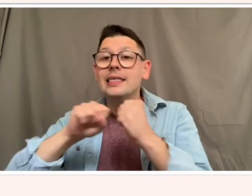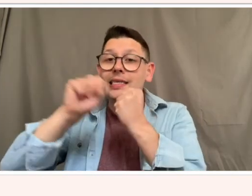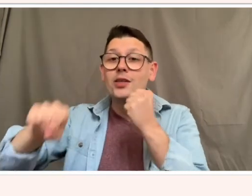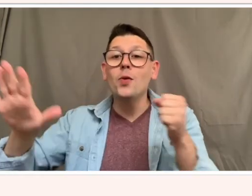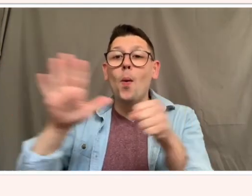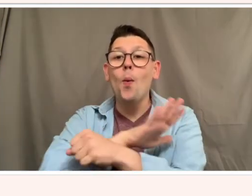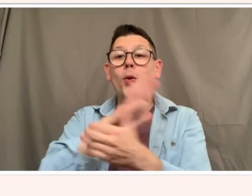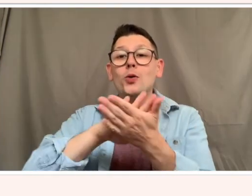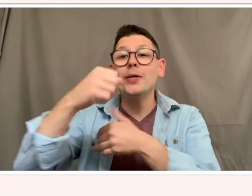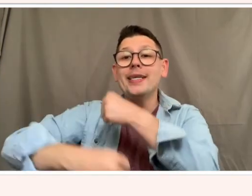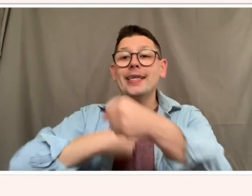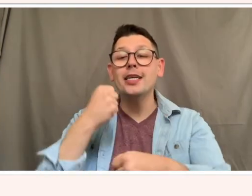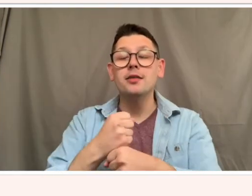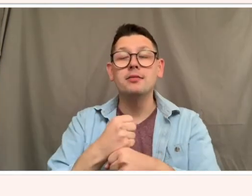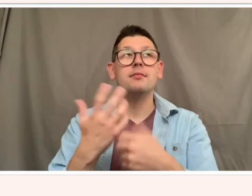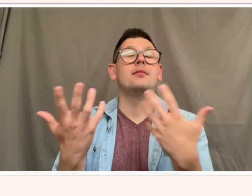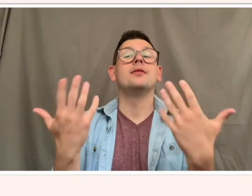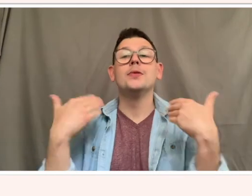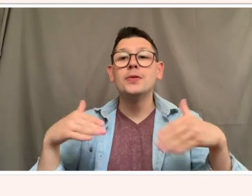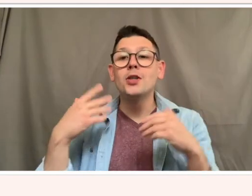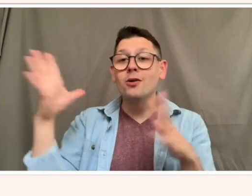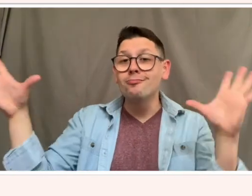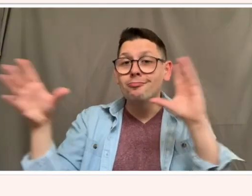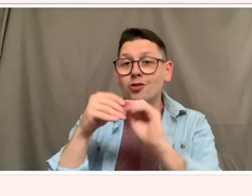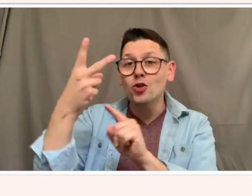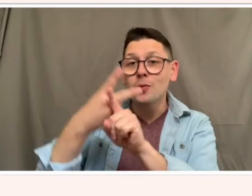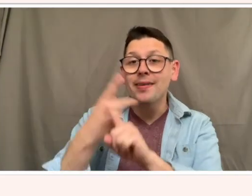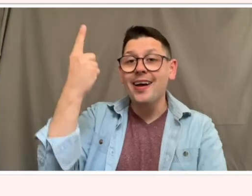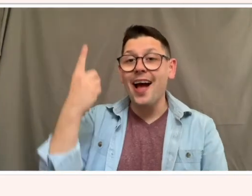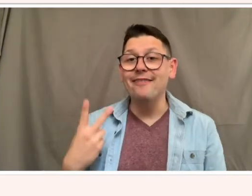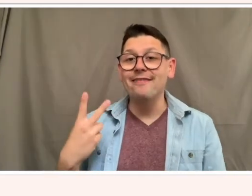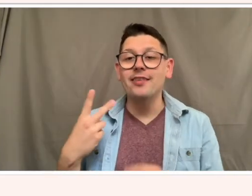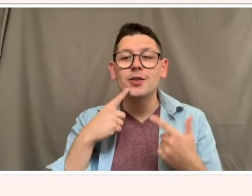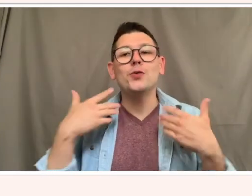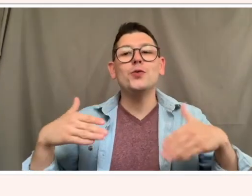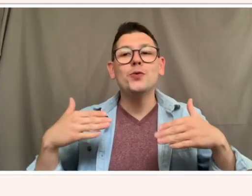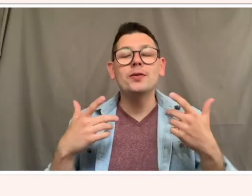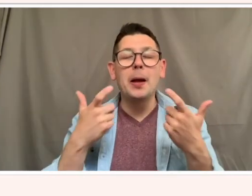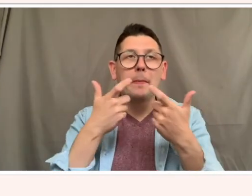of course got extended through May and then to the end of the school year.